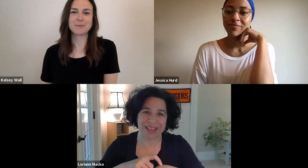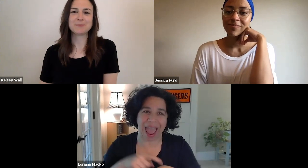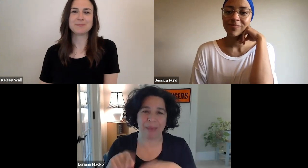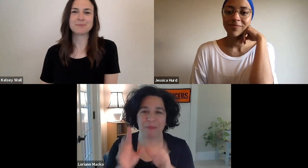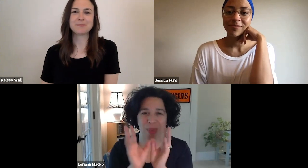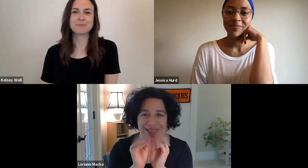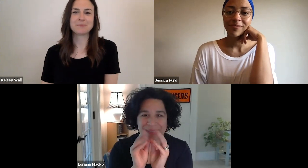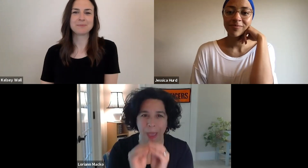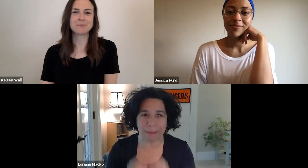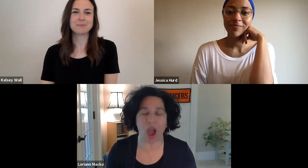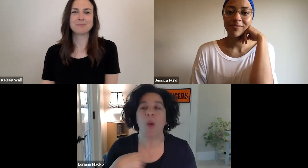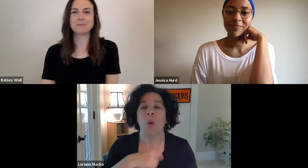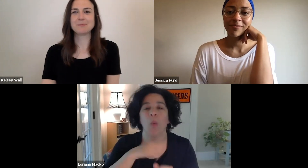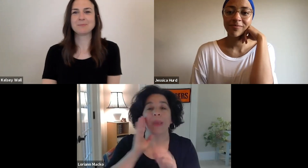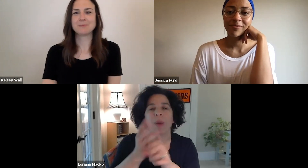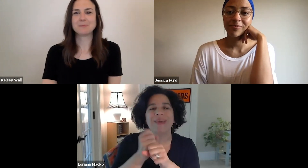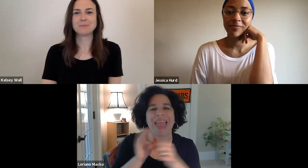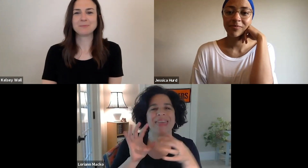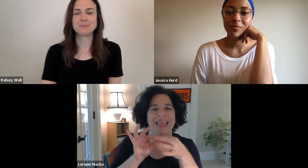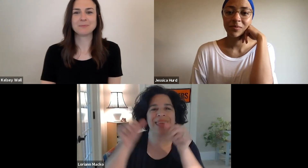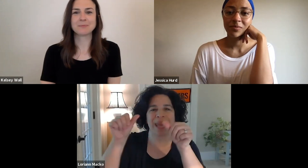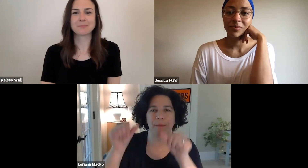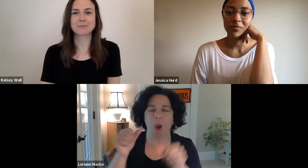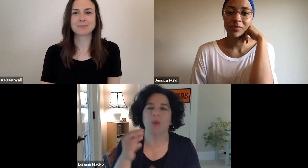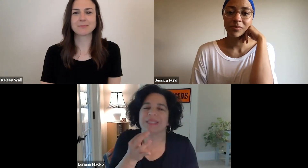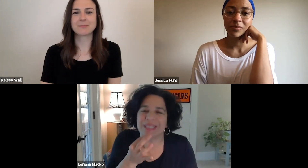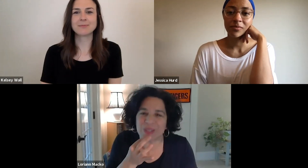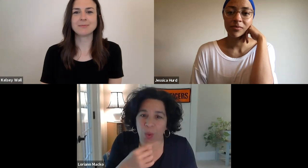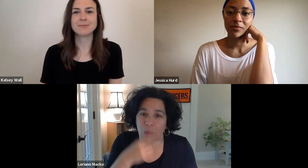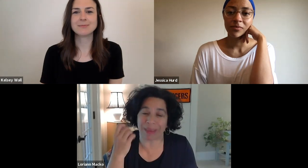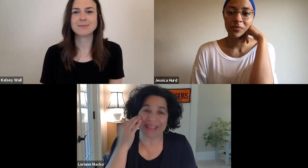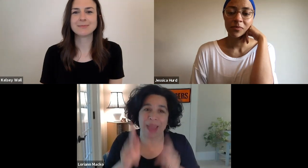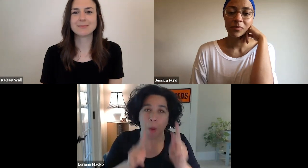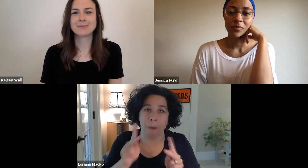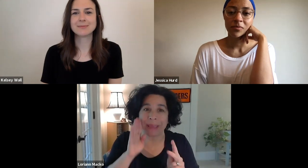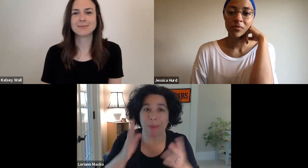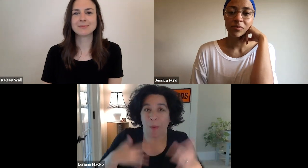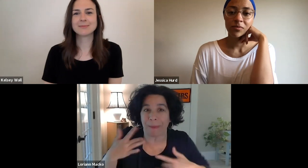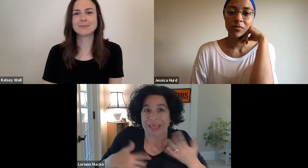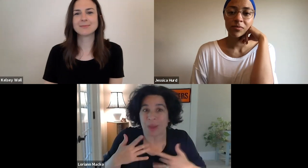Thank you. We appreciate your spending your time with us. We're gonna post the information soon.